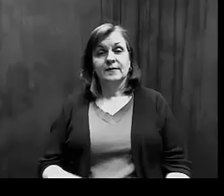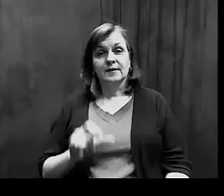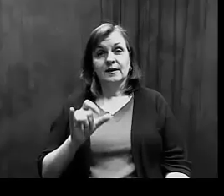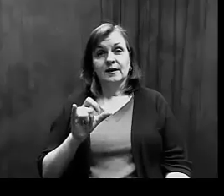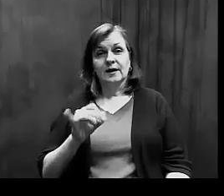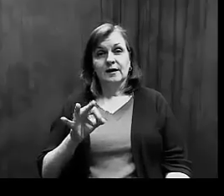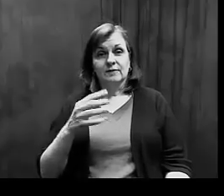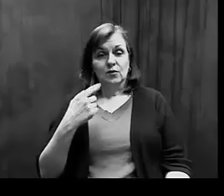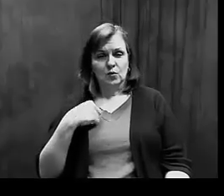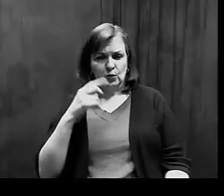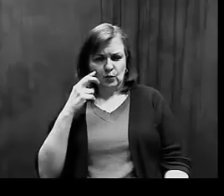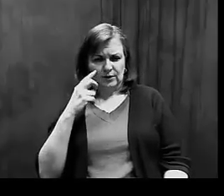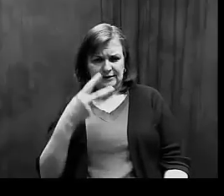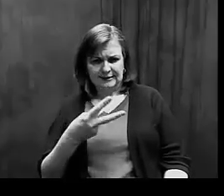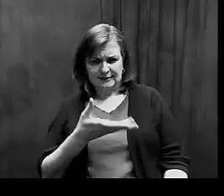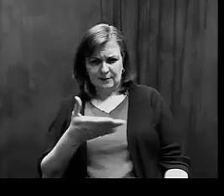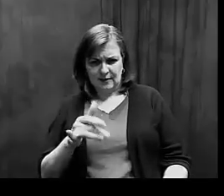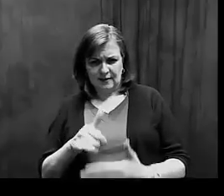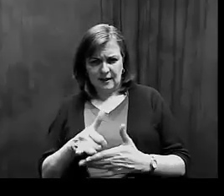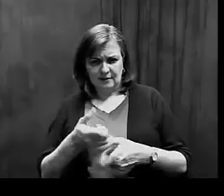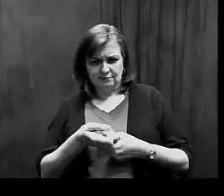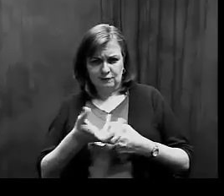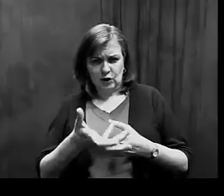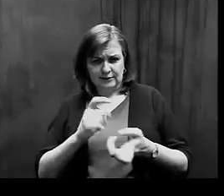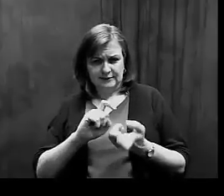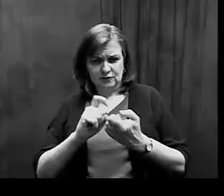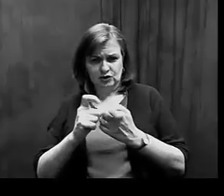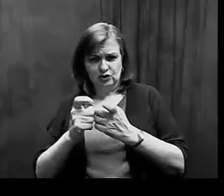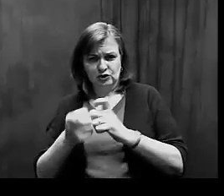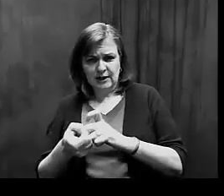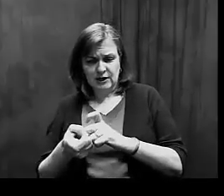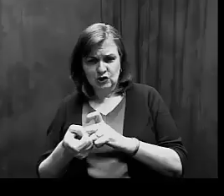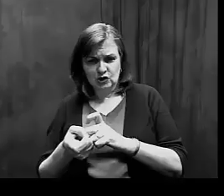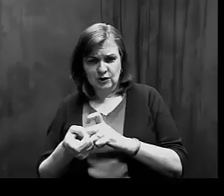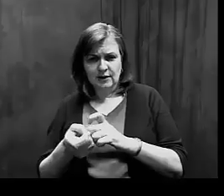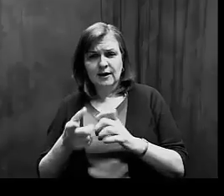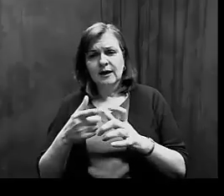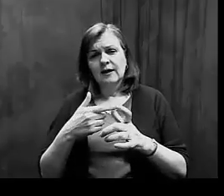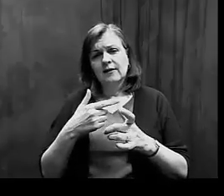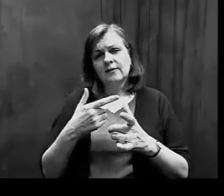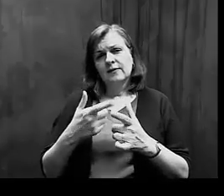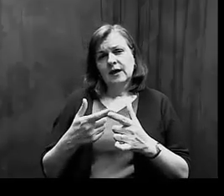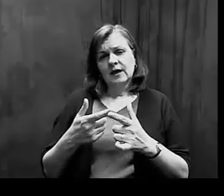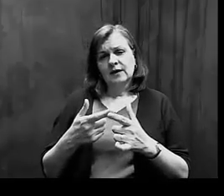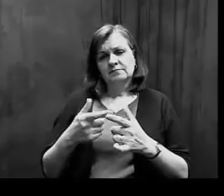and so we're looking at something that changes we're going to use